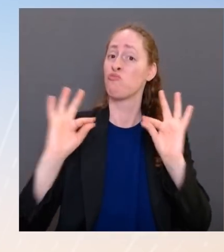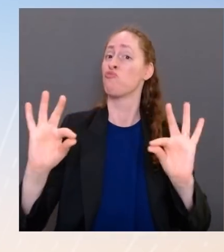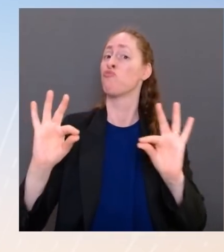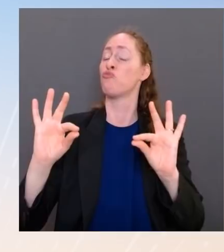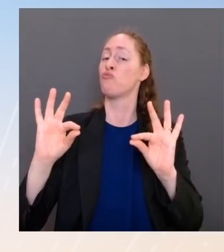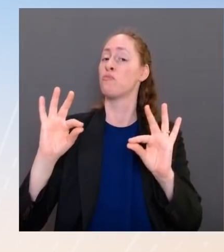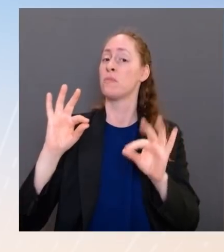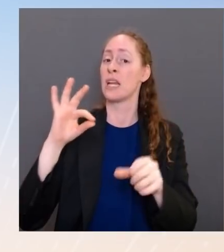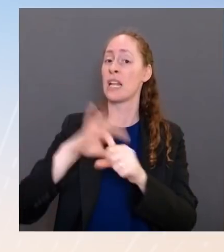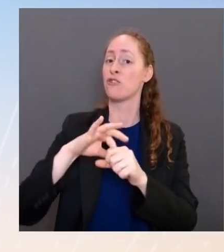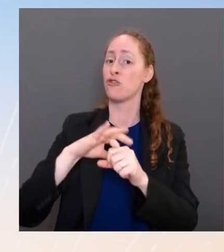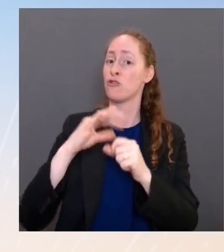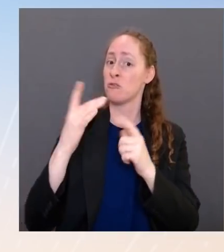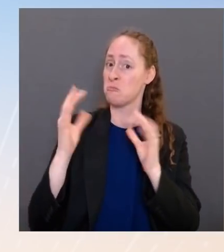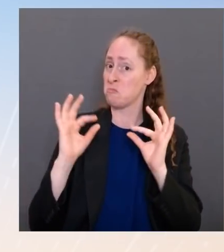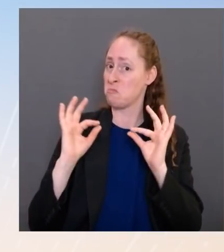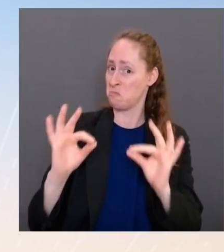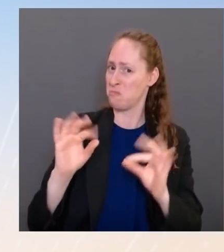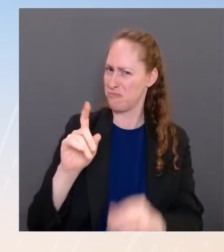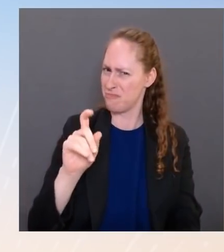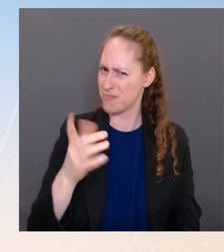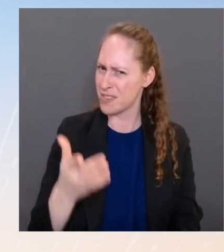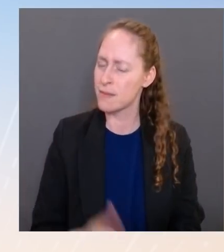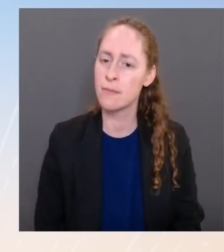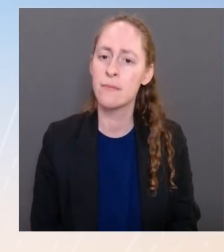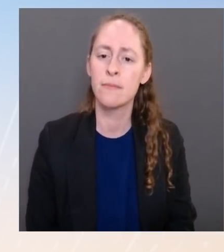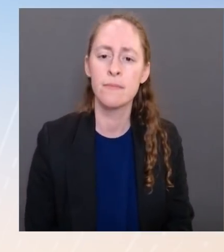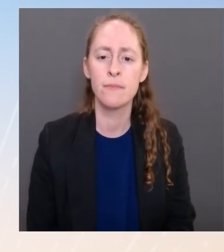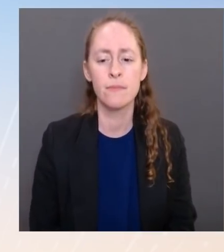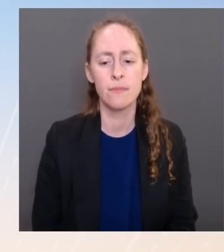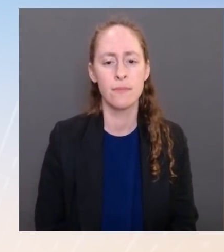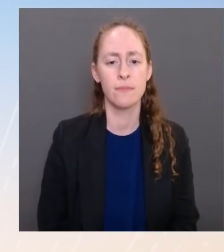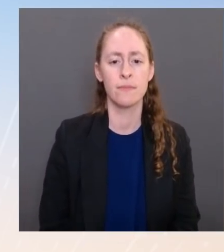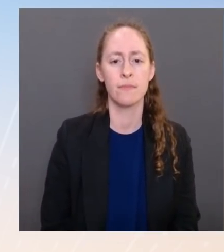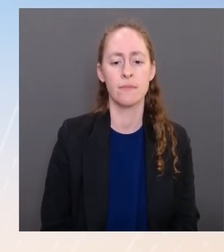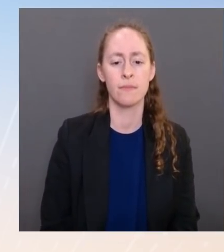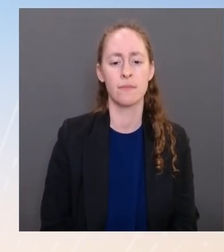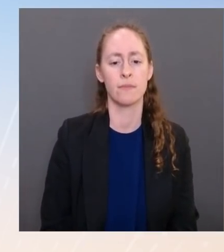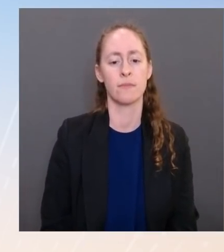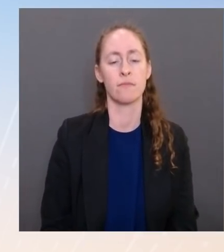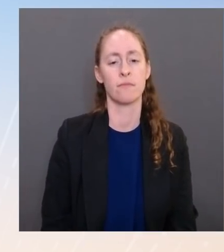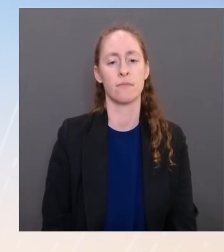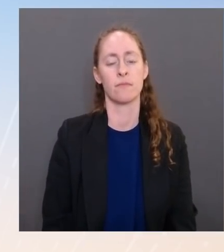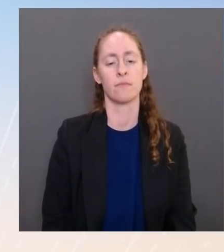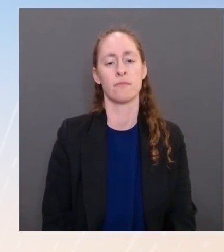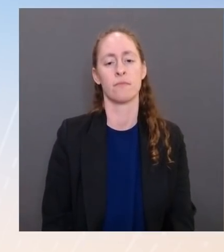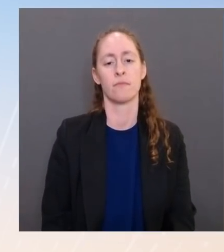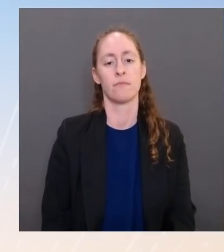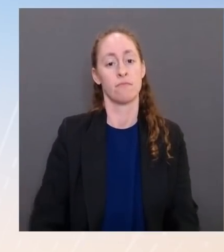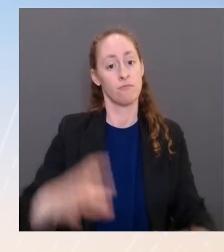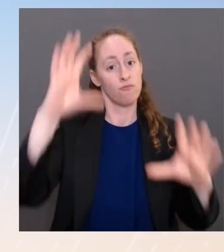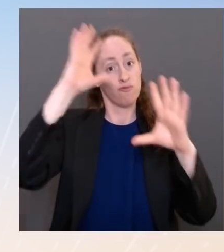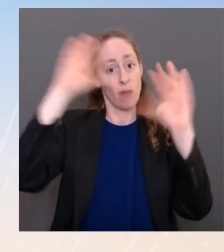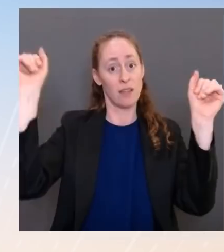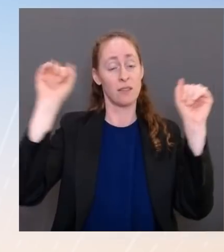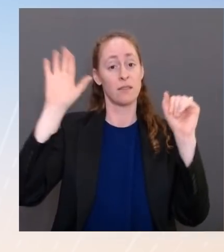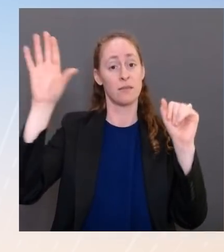is about his view and belief that we should have people elected across the country stand up for protecting and expanding access,